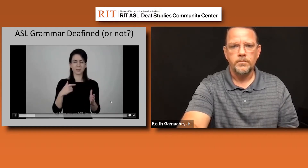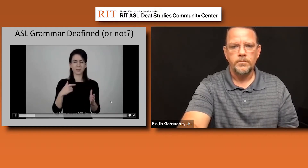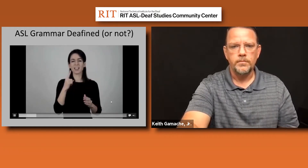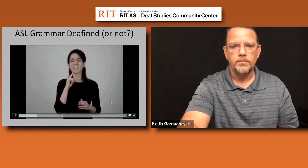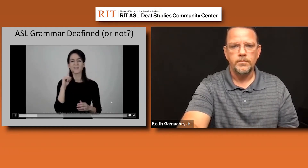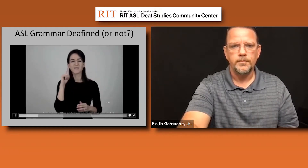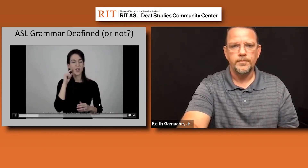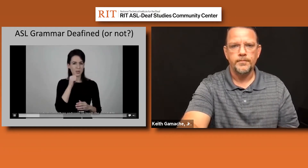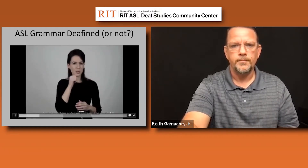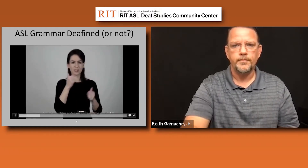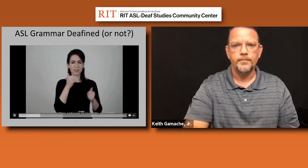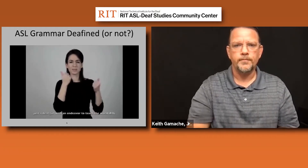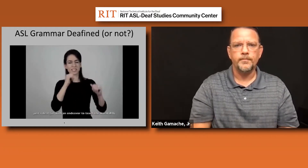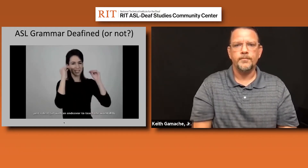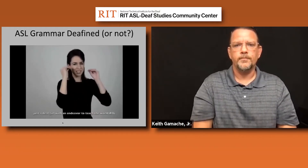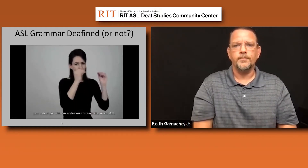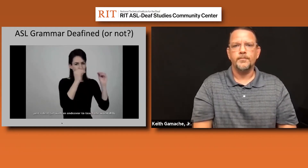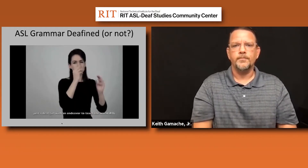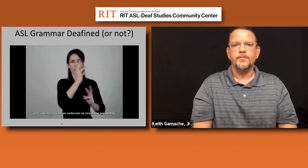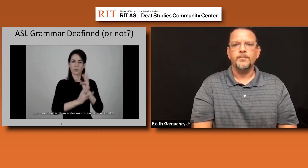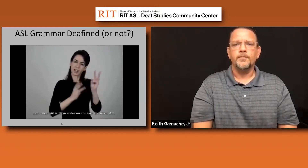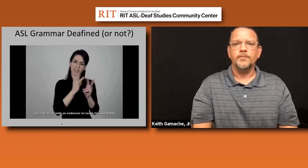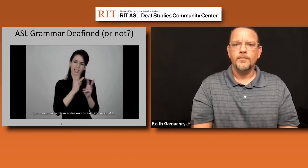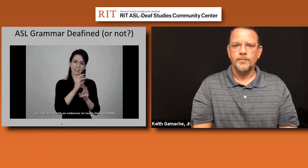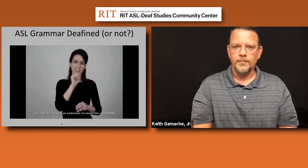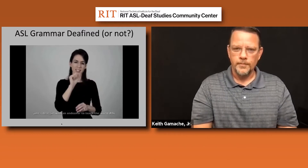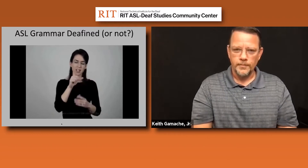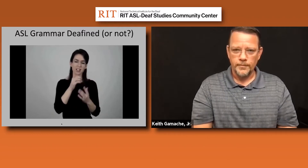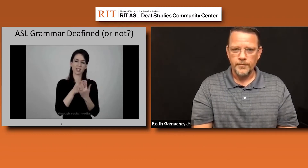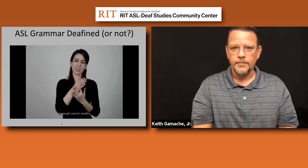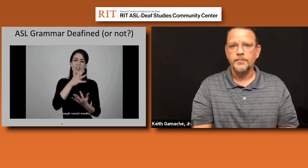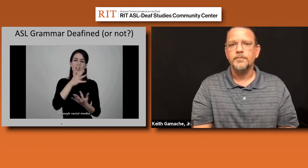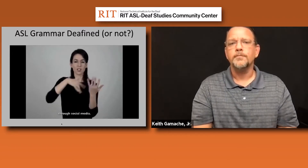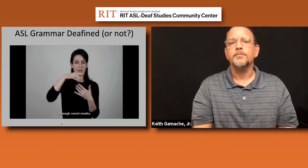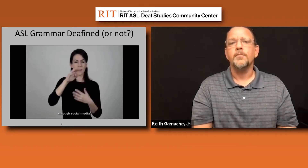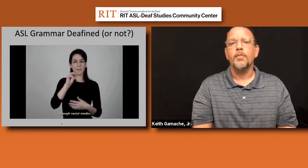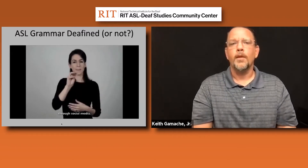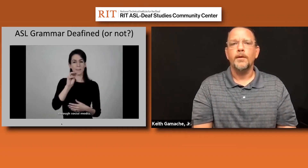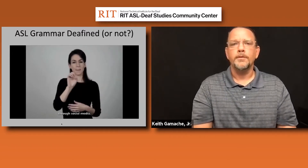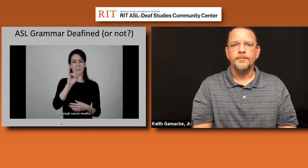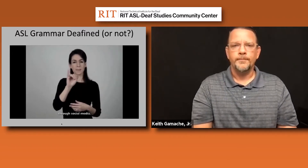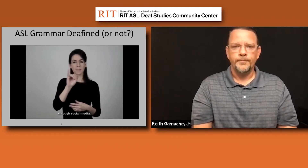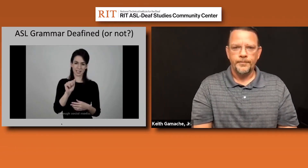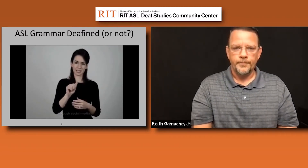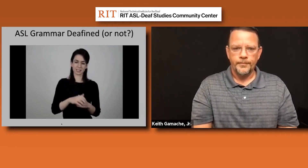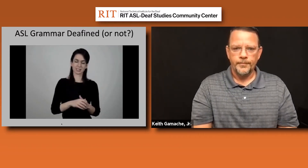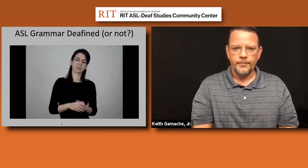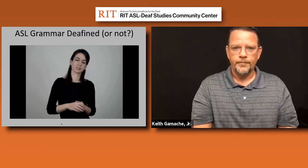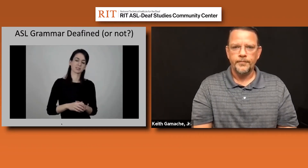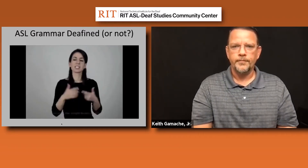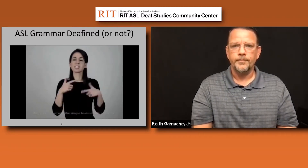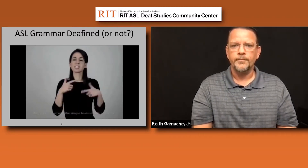Woman, actually, is saying: I'm not an ASL teacher. I'm just a Deaf girl who endeavors to teach individuals ASL through social media.